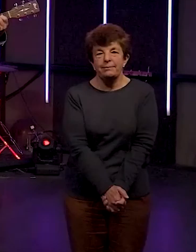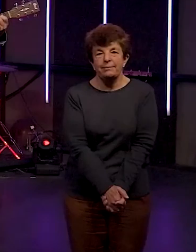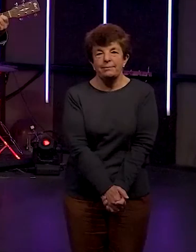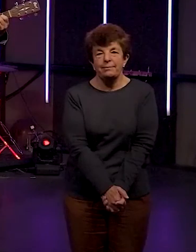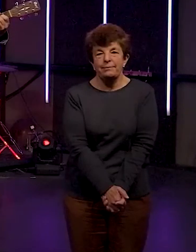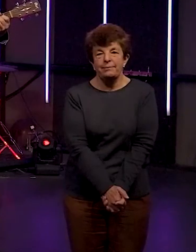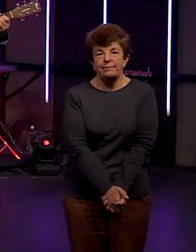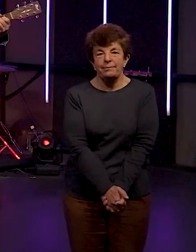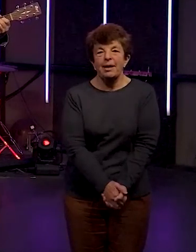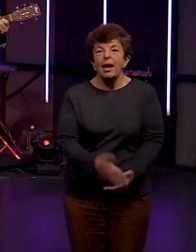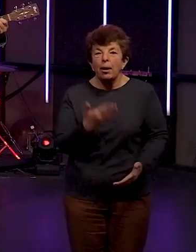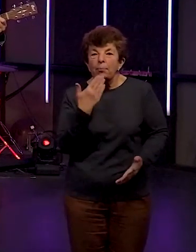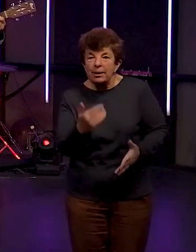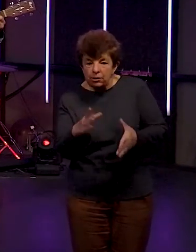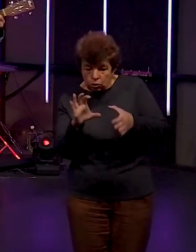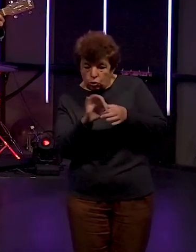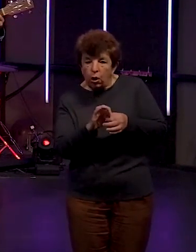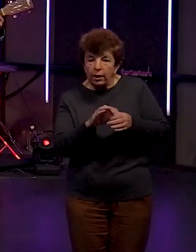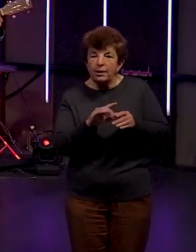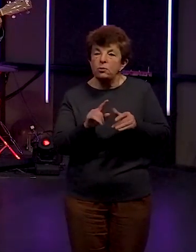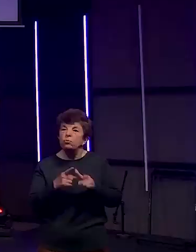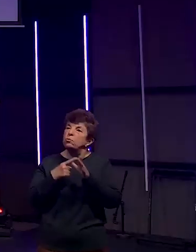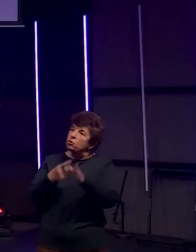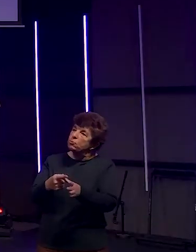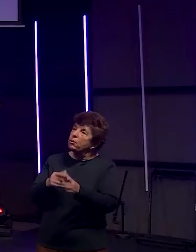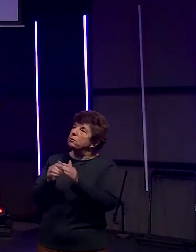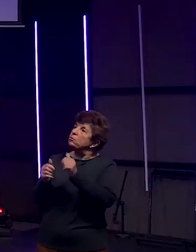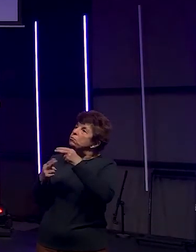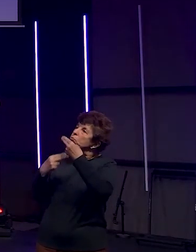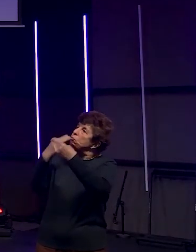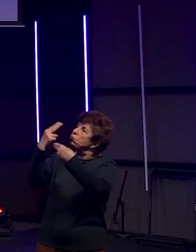Please join us as we respond in song.